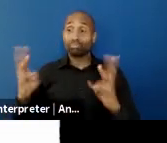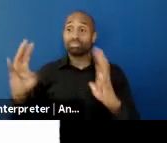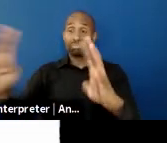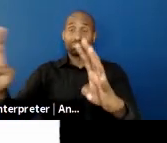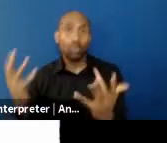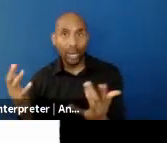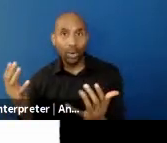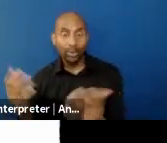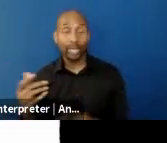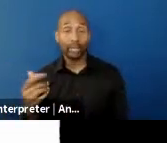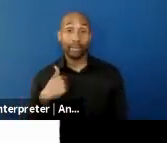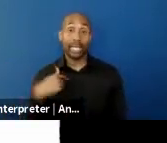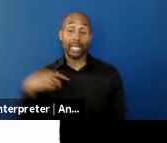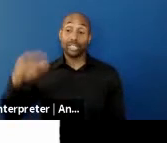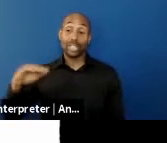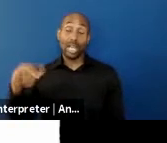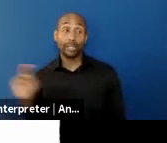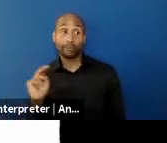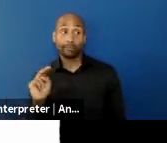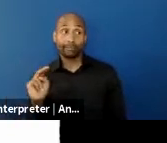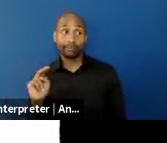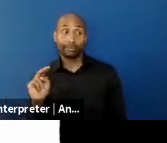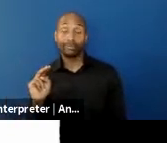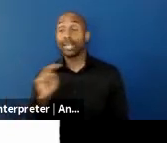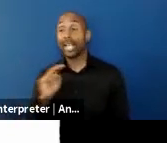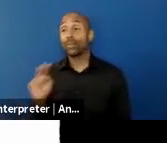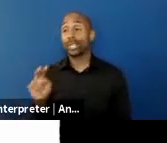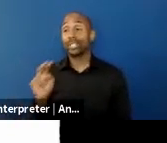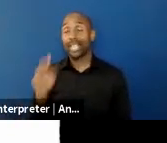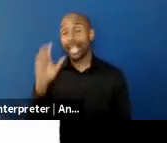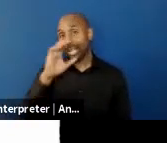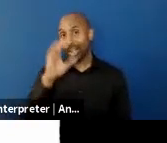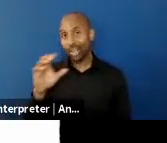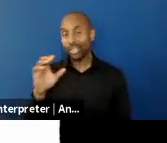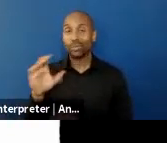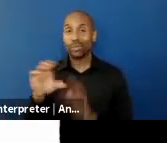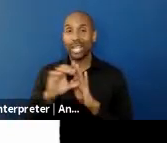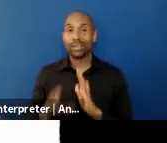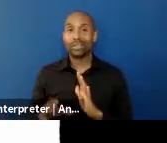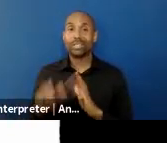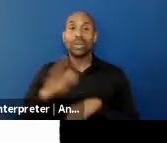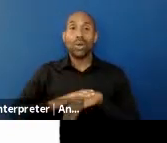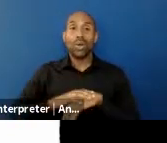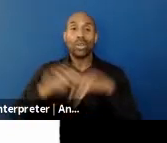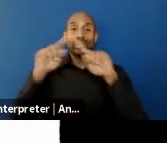I could barely see above the counter. I never liked oysters as a kid.